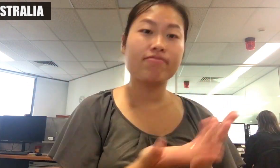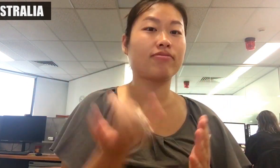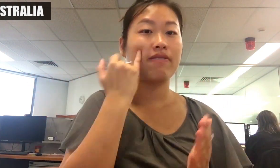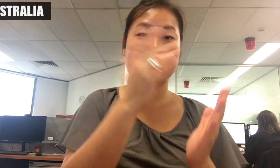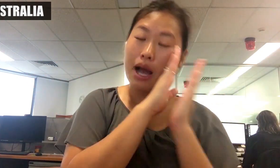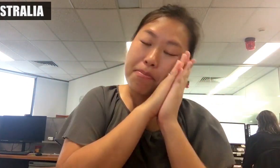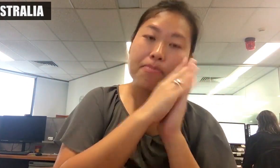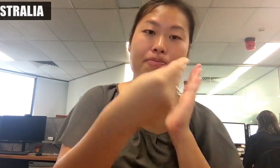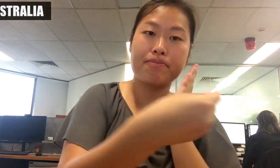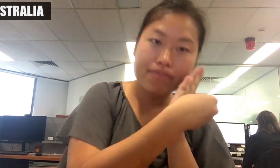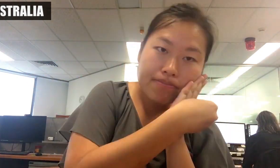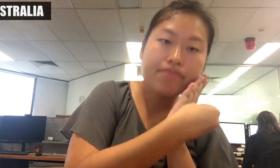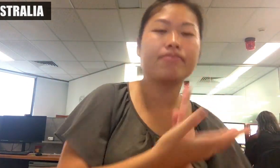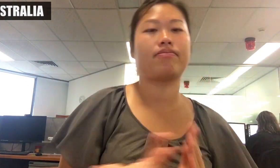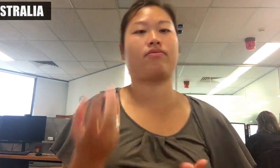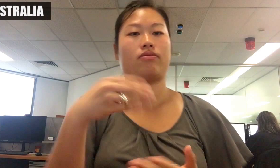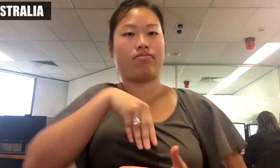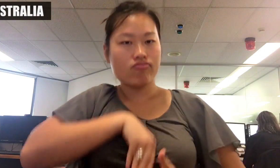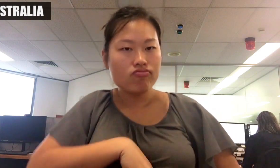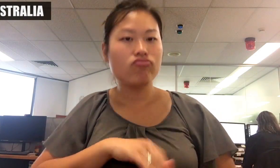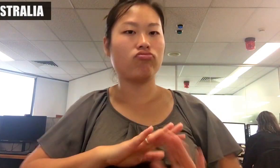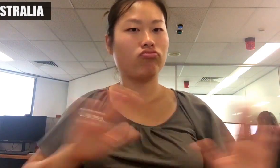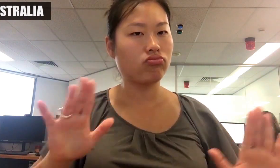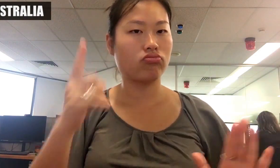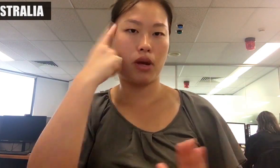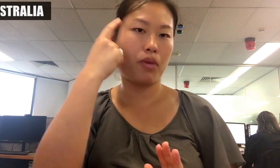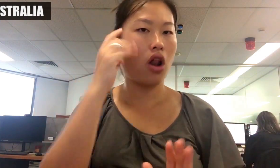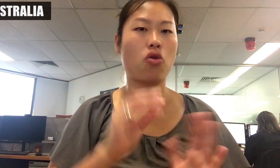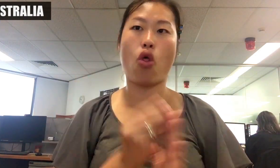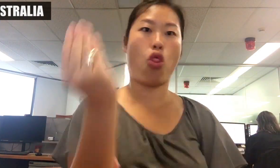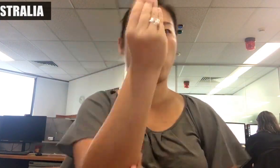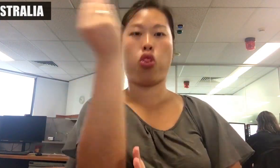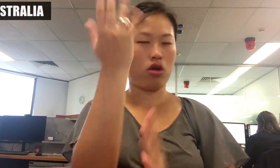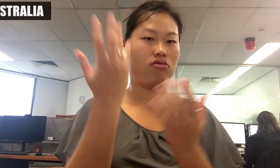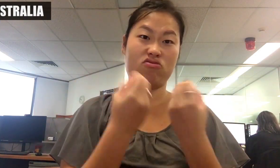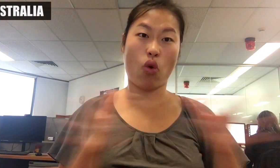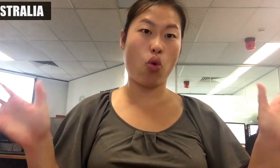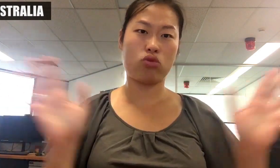If you sleep, keep it in ur pillow or on you - don't place it anywhere.